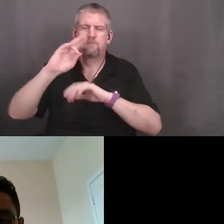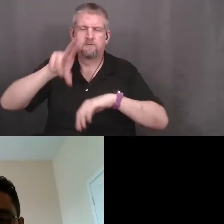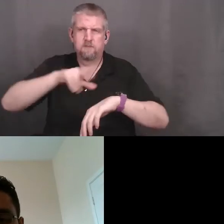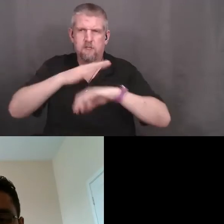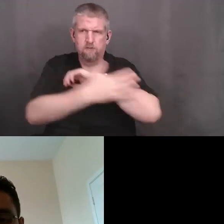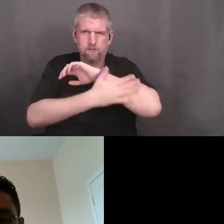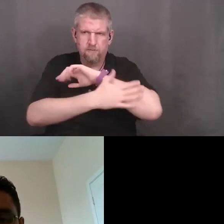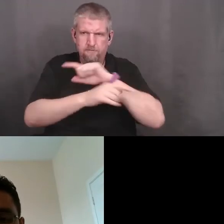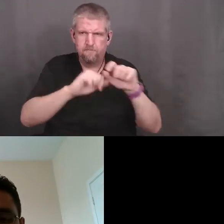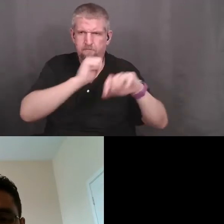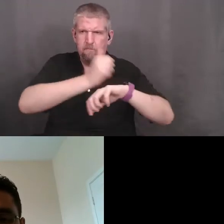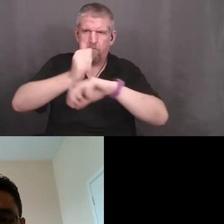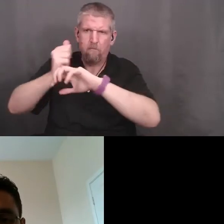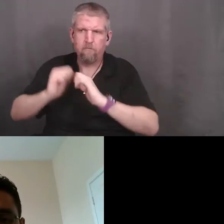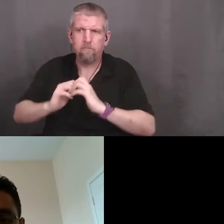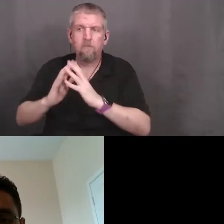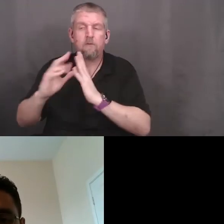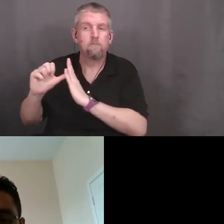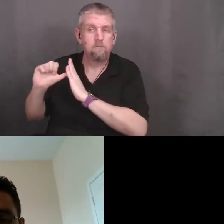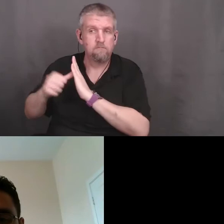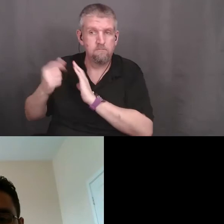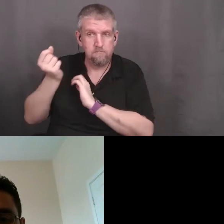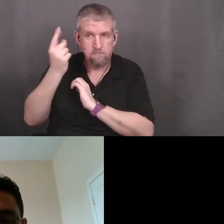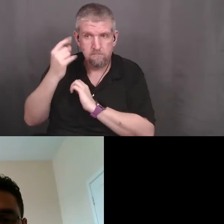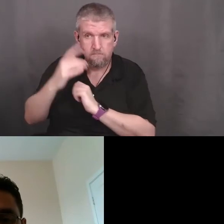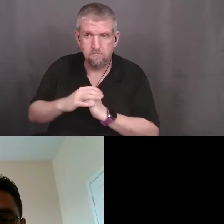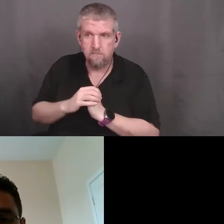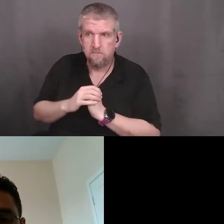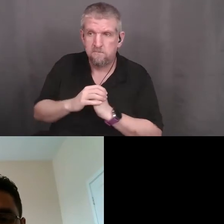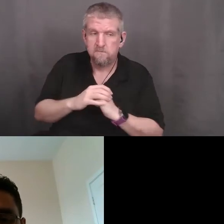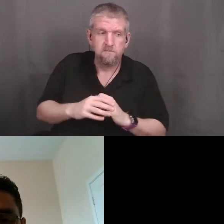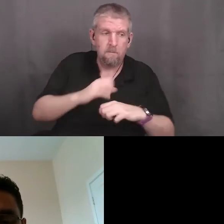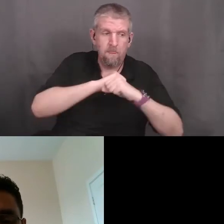One of the things that I must emphasize is that there is a protection and advocacy agency